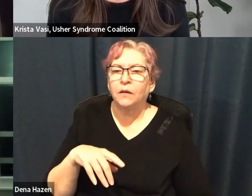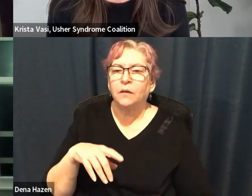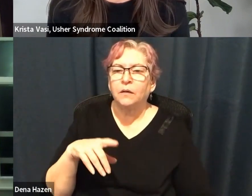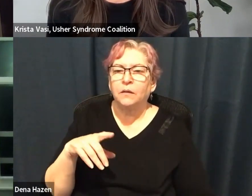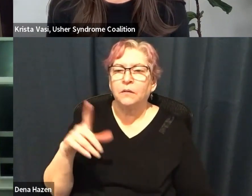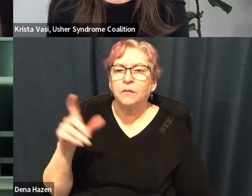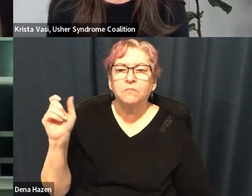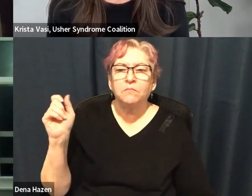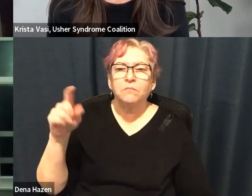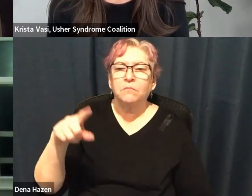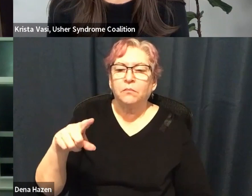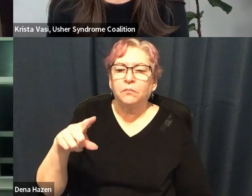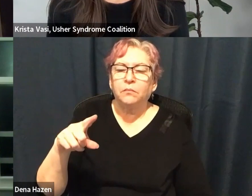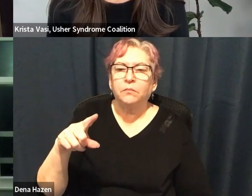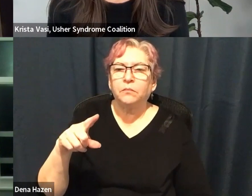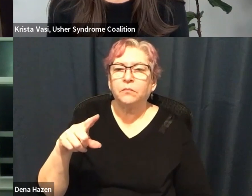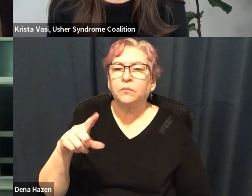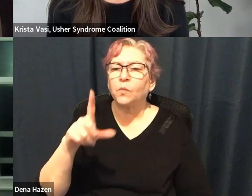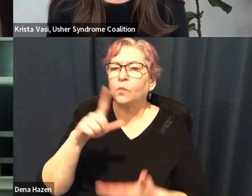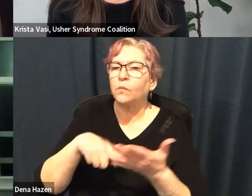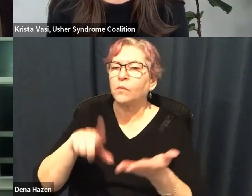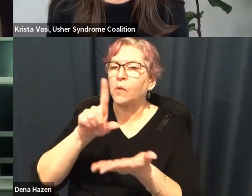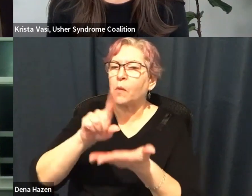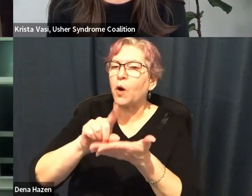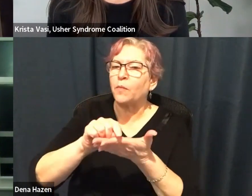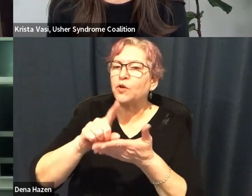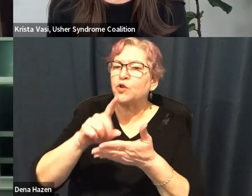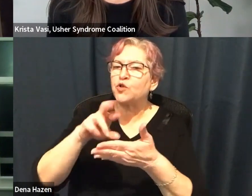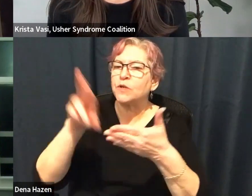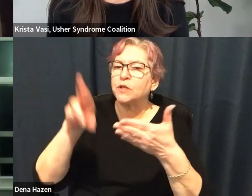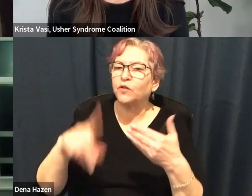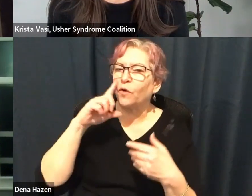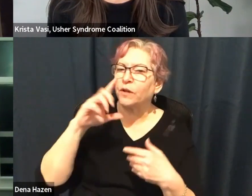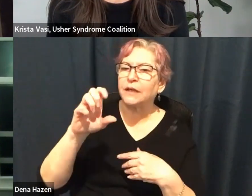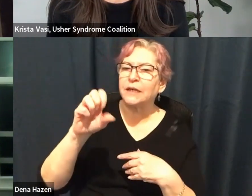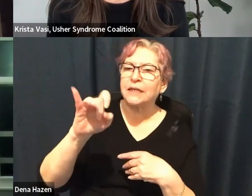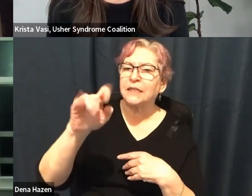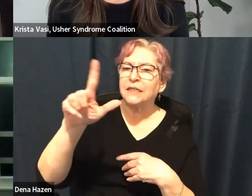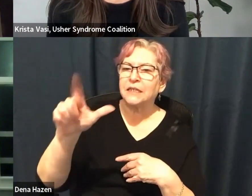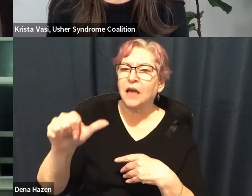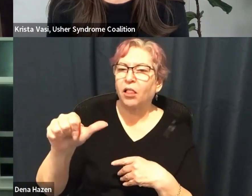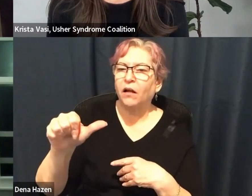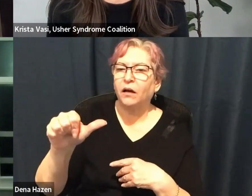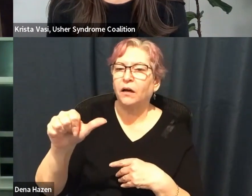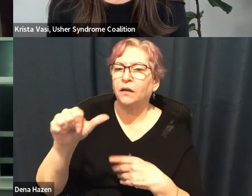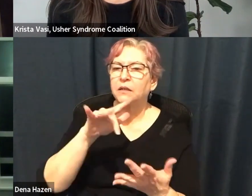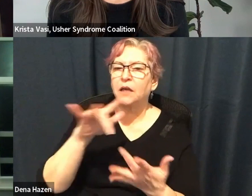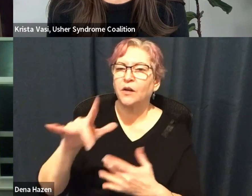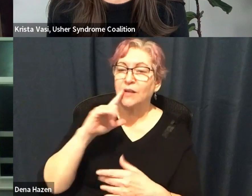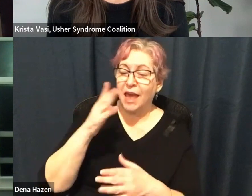that ProQR published with the results of the Stellar study, at the end of 48 weeks, the benefit for the untreated